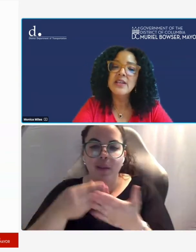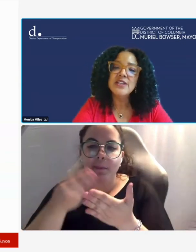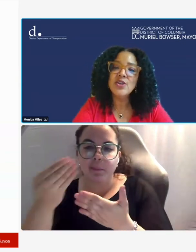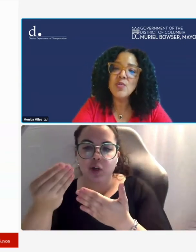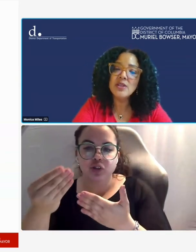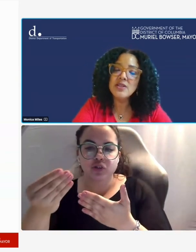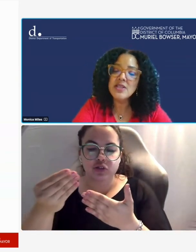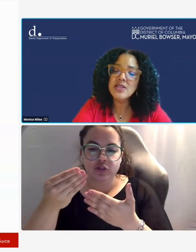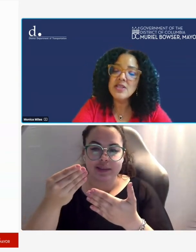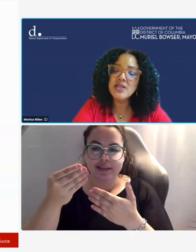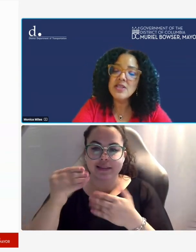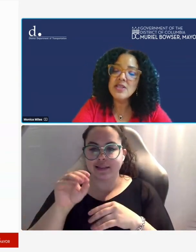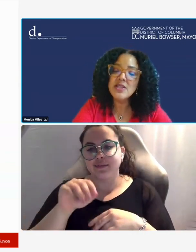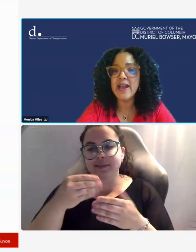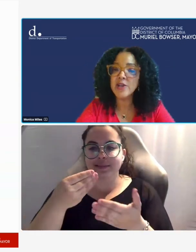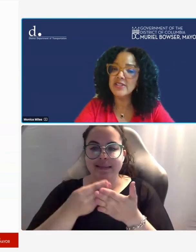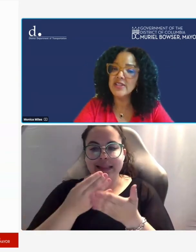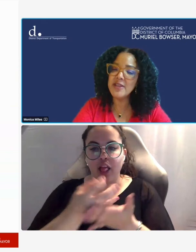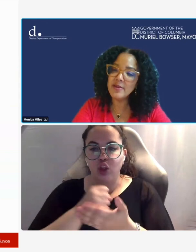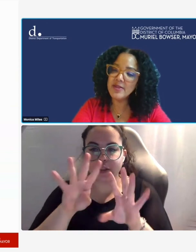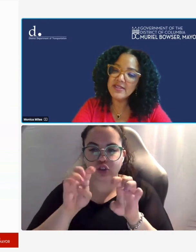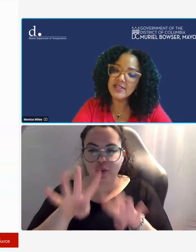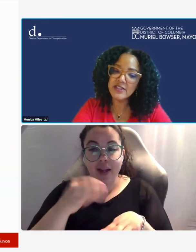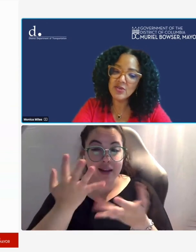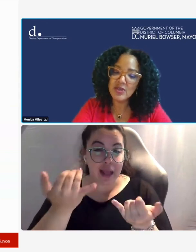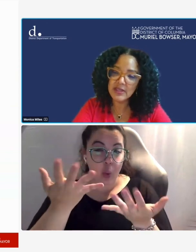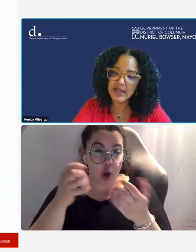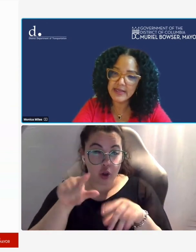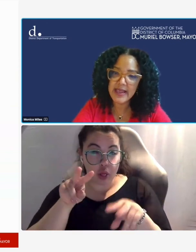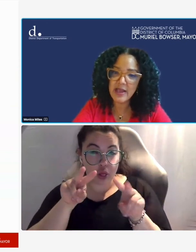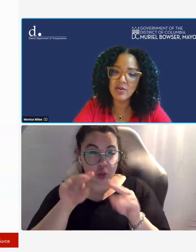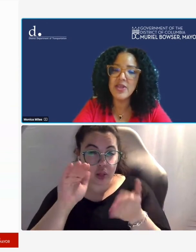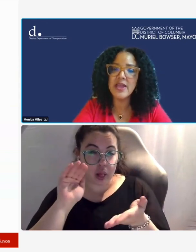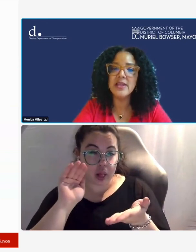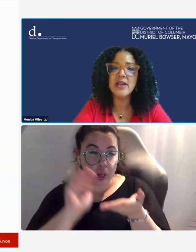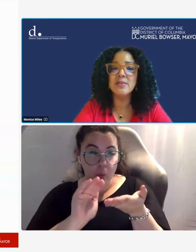so i want to look at the lower end now because there may be a business that's online now that um